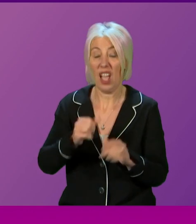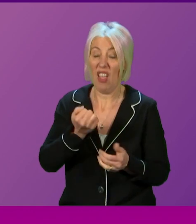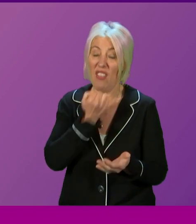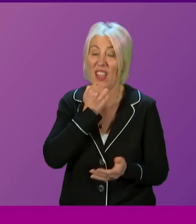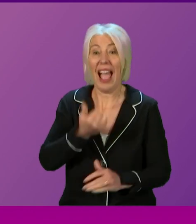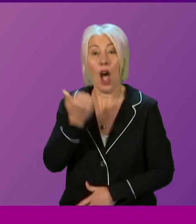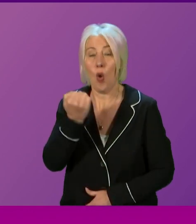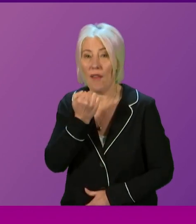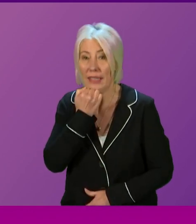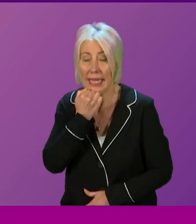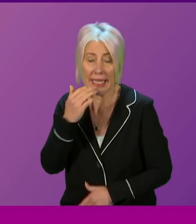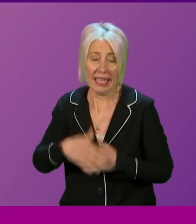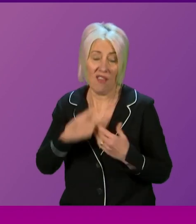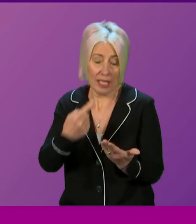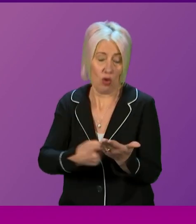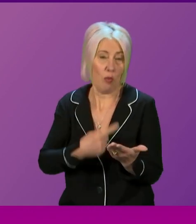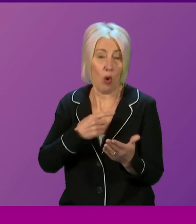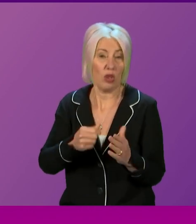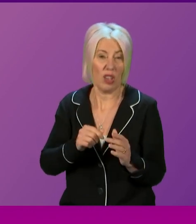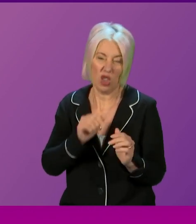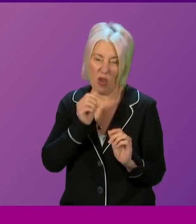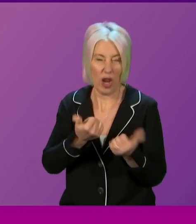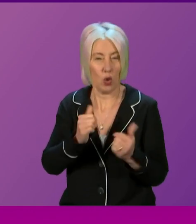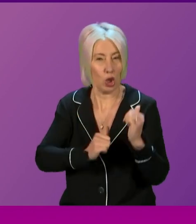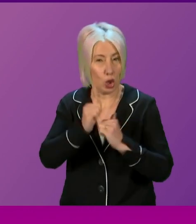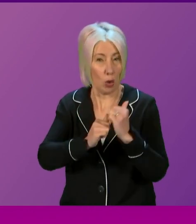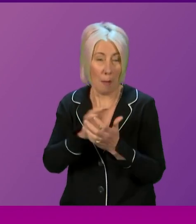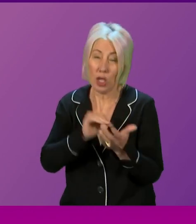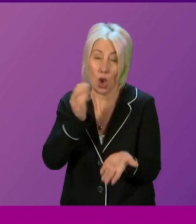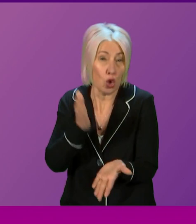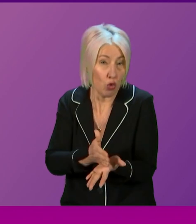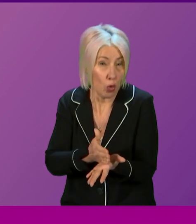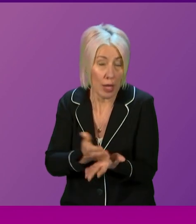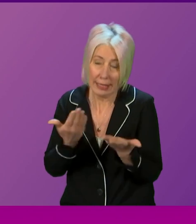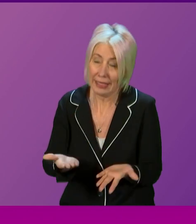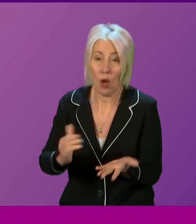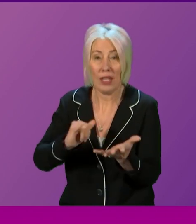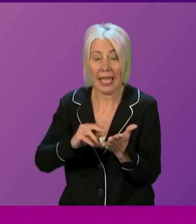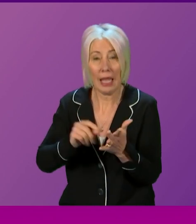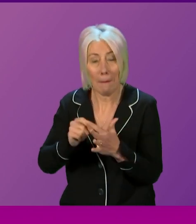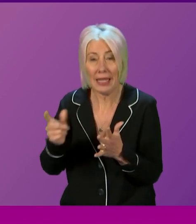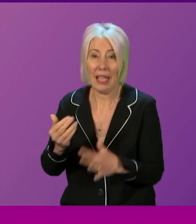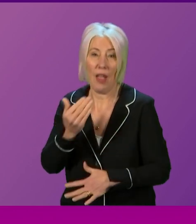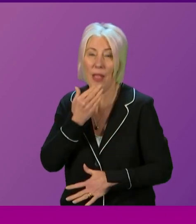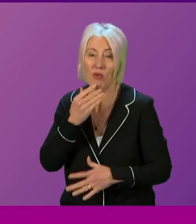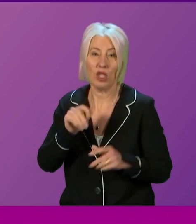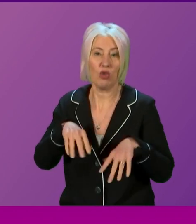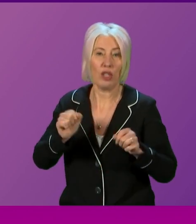it was poorly constructed.”